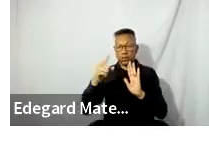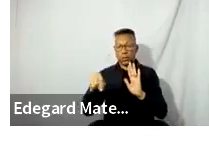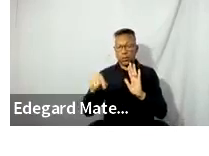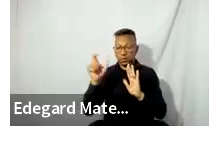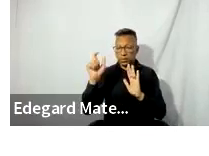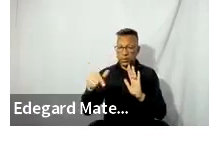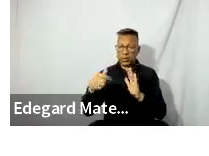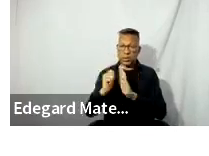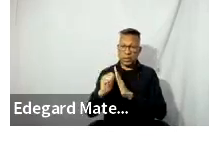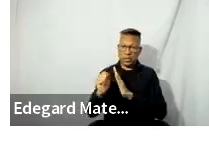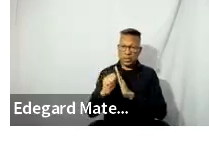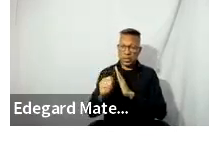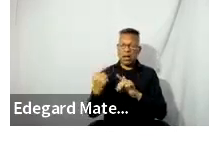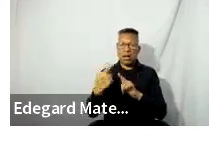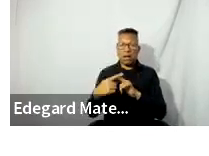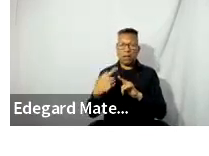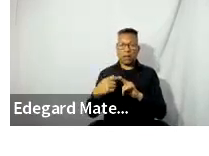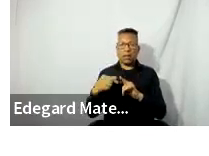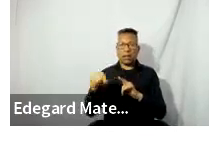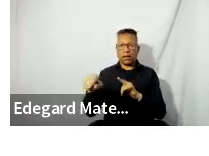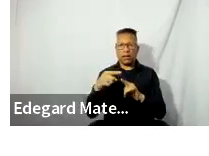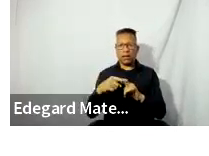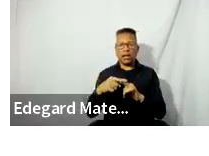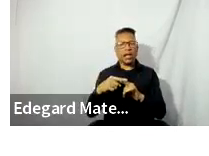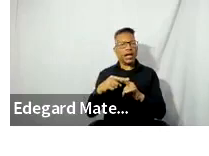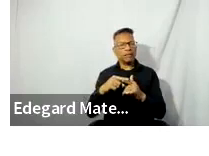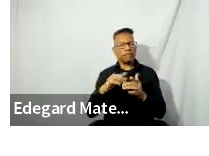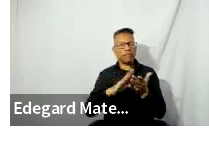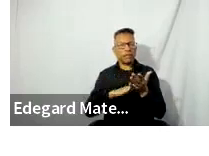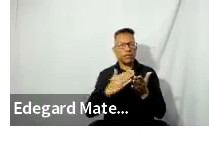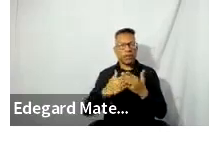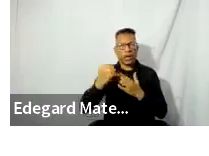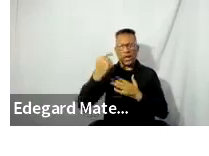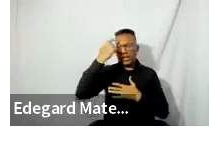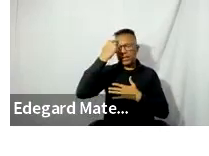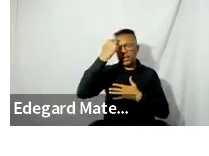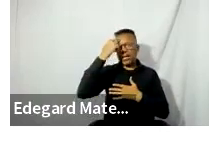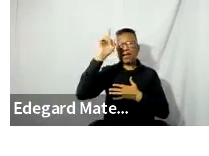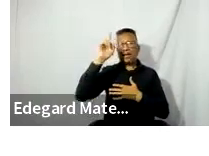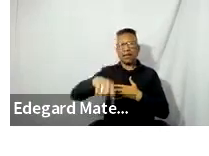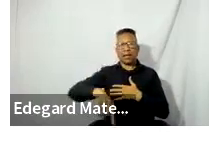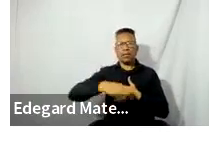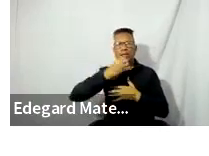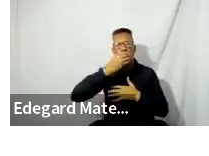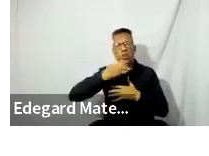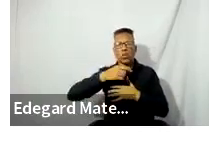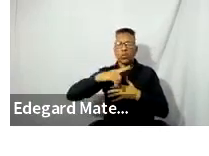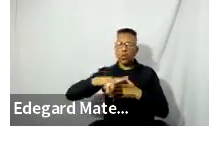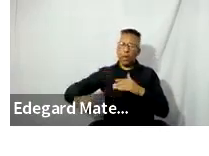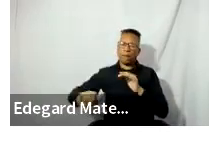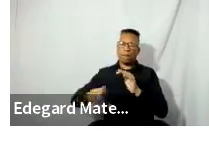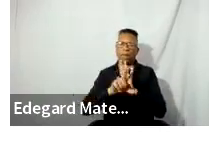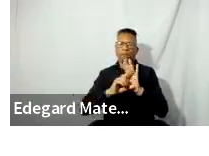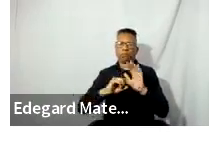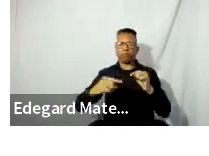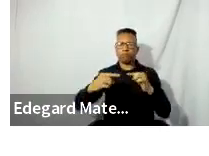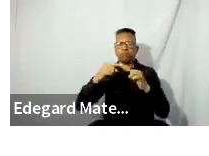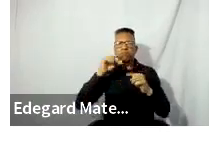for today as well, because he has his own. very interesting own. Very interesting interpretation of Vigoski's of Vigoski's law and